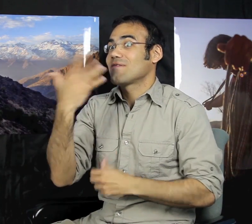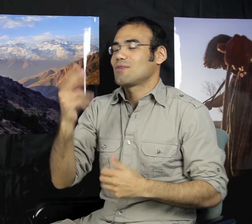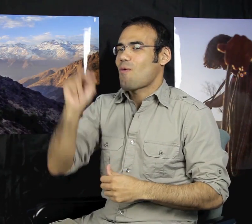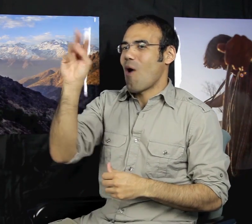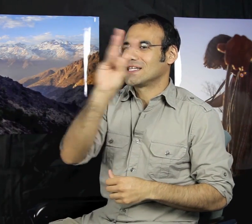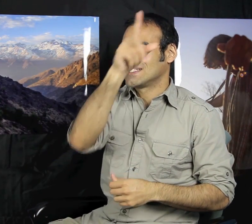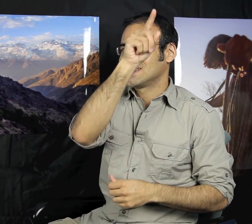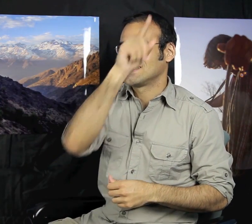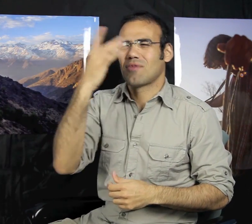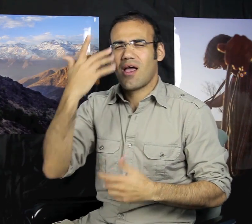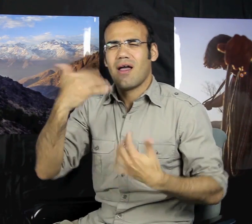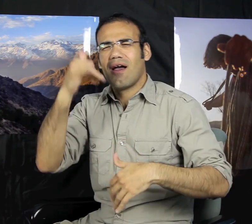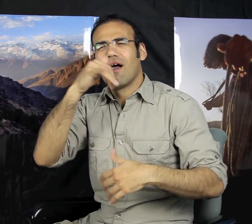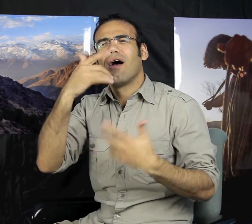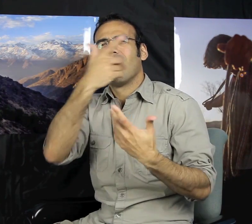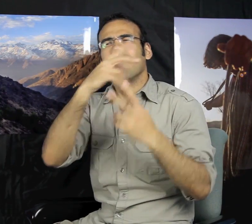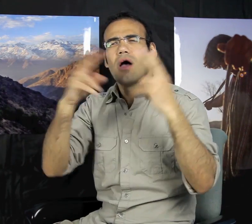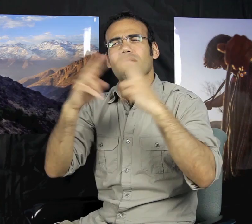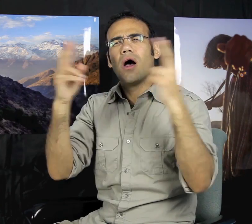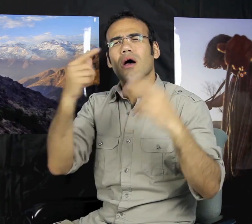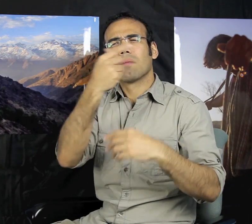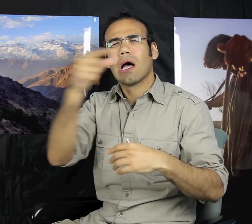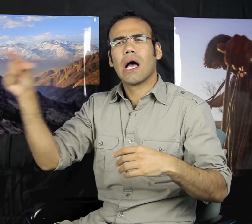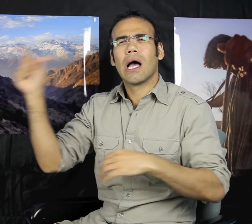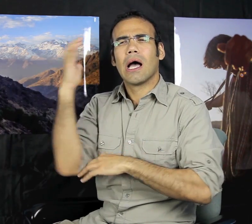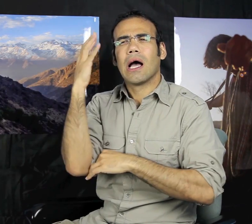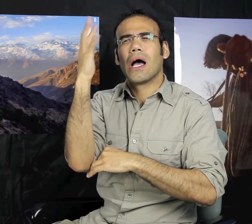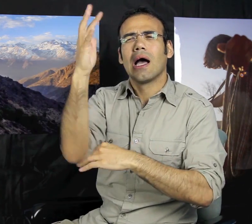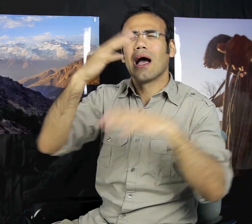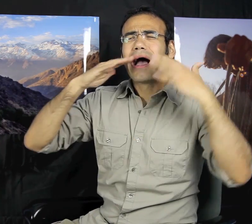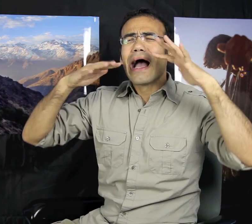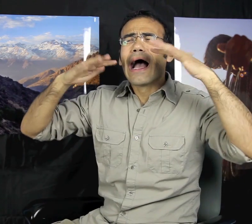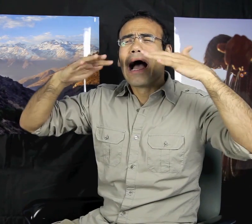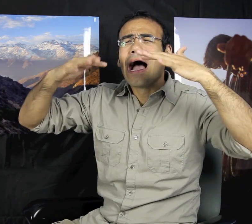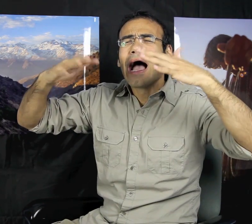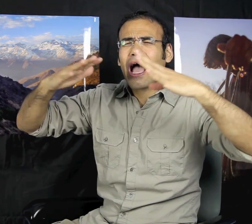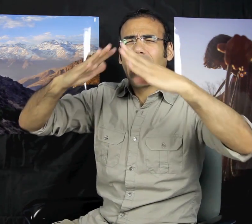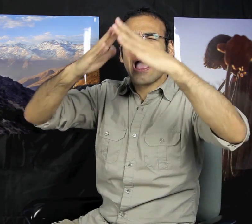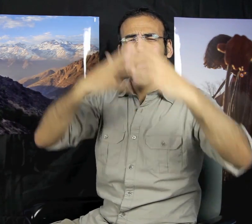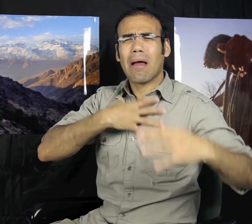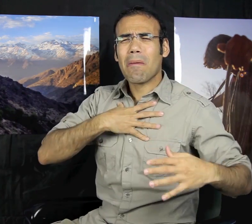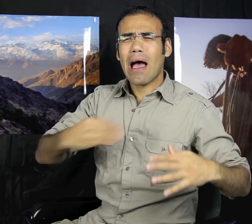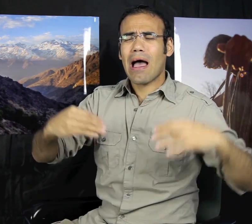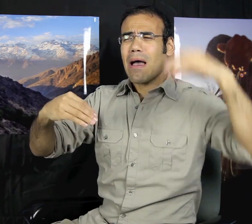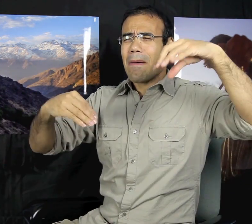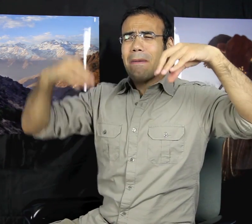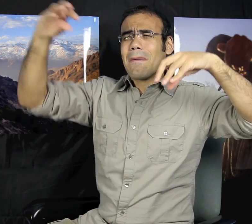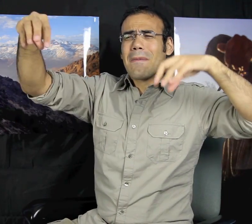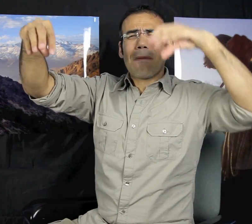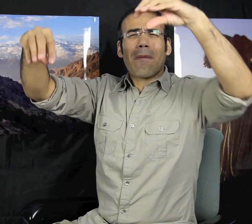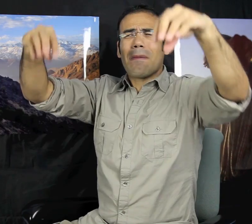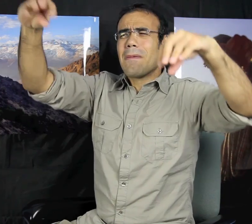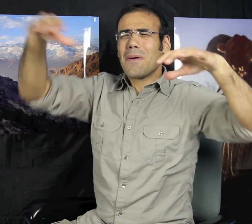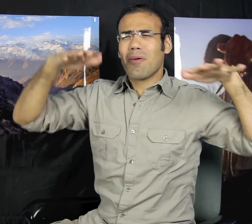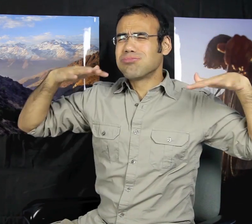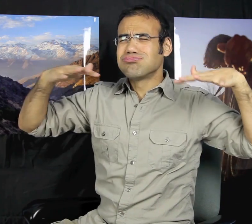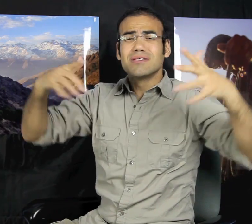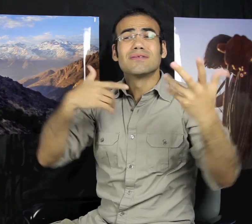My other favorite is located Northwest Pacific states of USA because it's very green and filled with forest and white capped mountains.